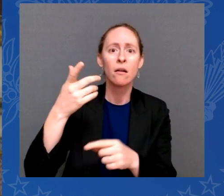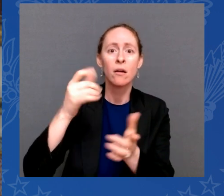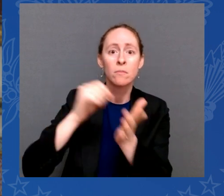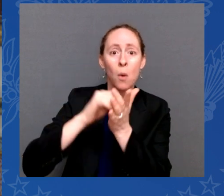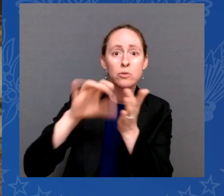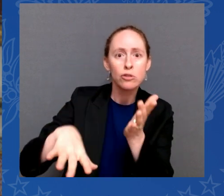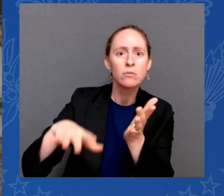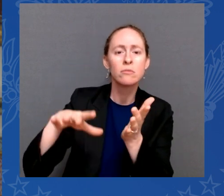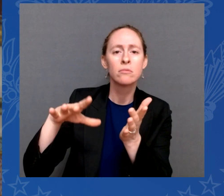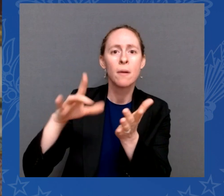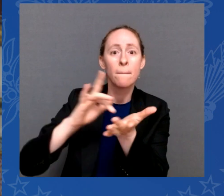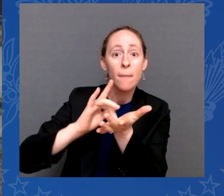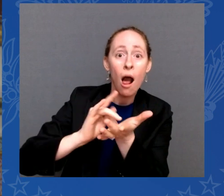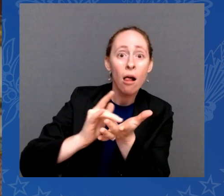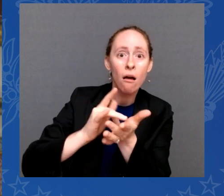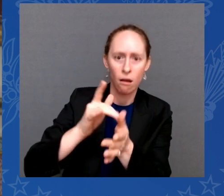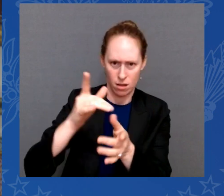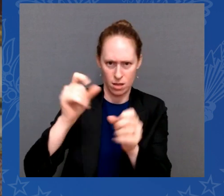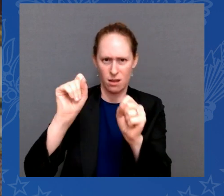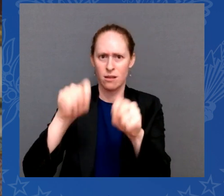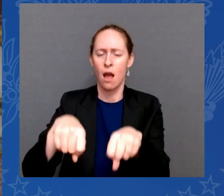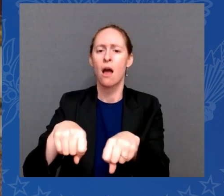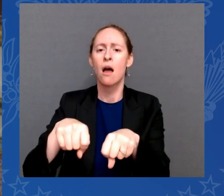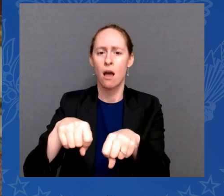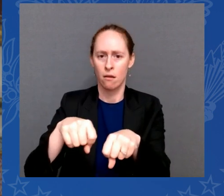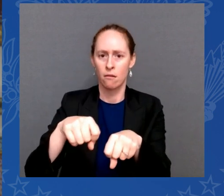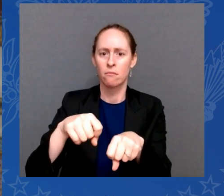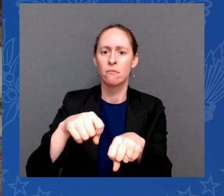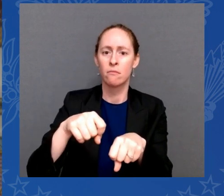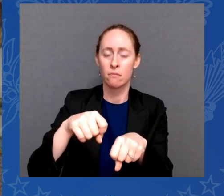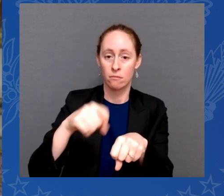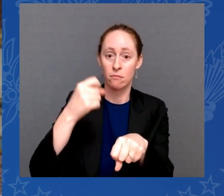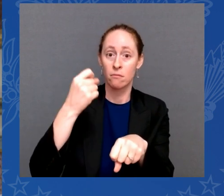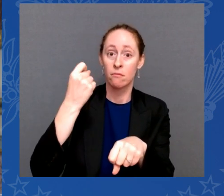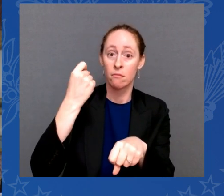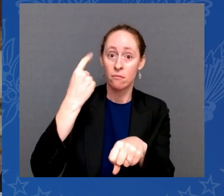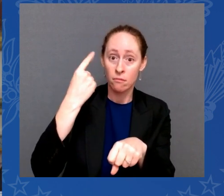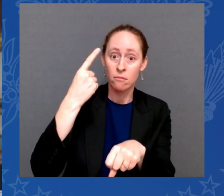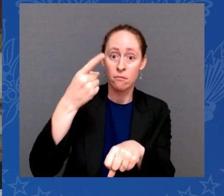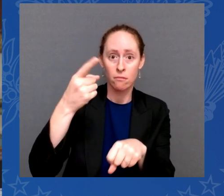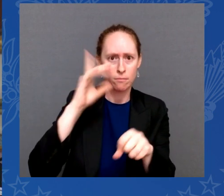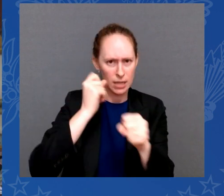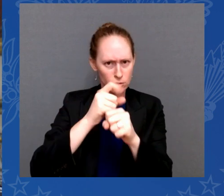We will continue to move forward. Turn it back to you, Jen. Jennifer Klein: Thank you, Secretary.